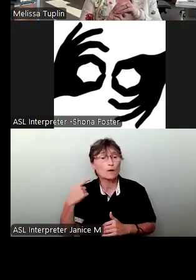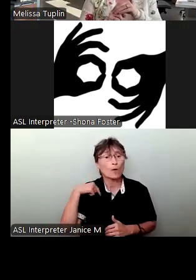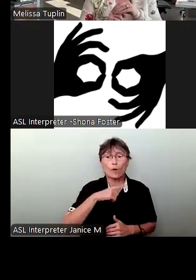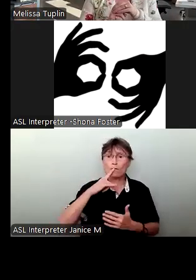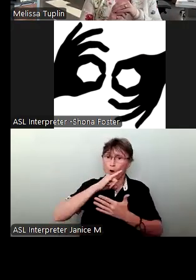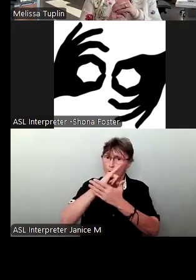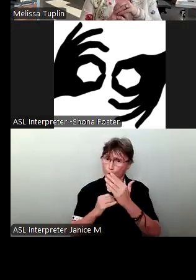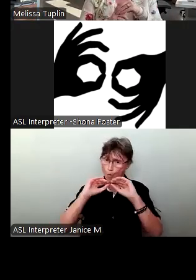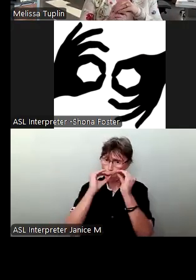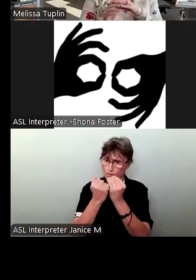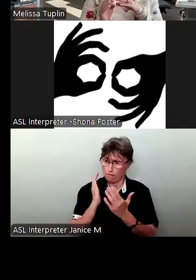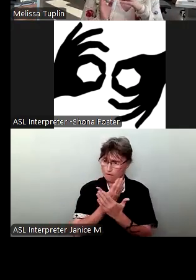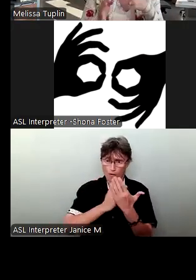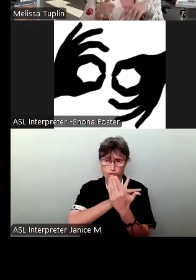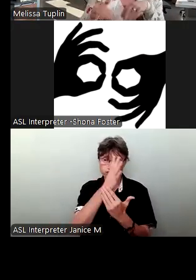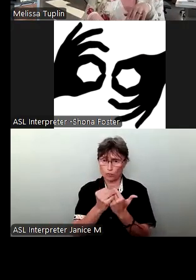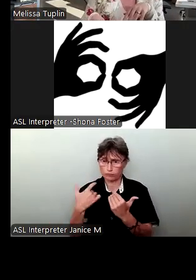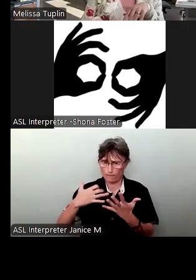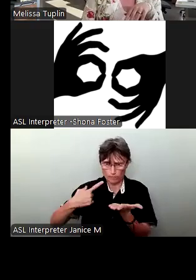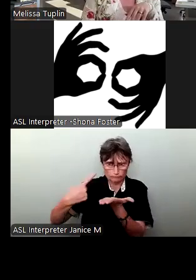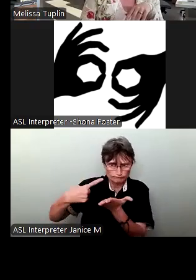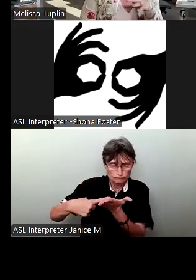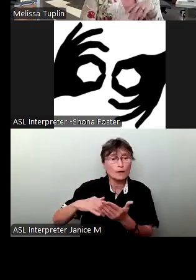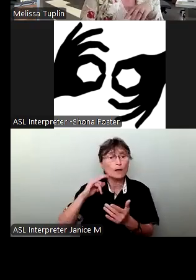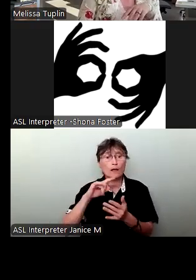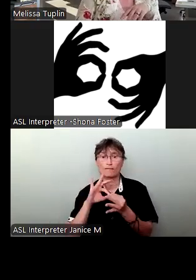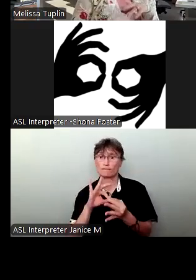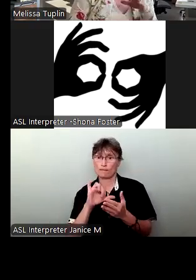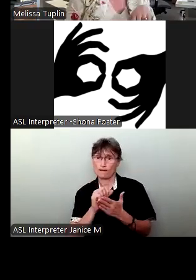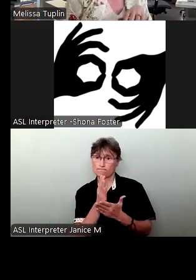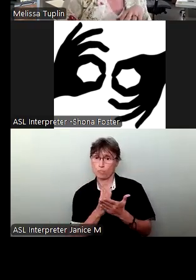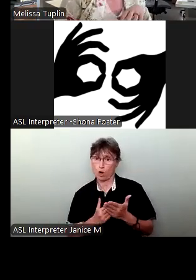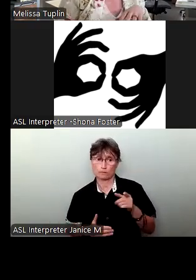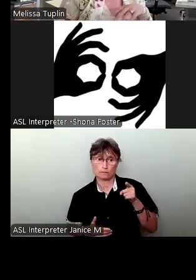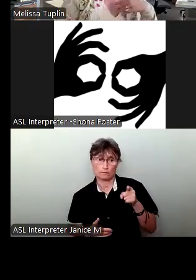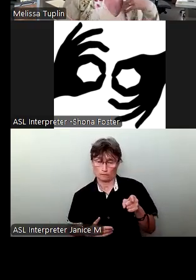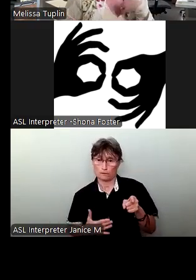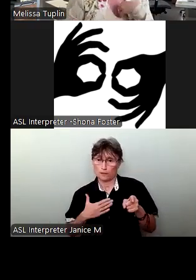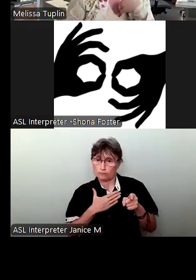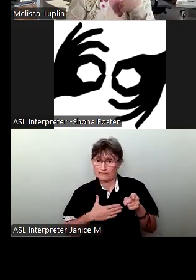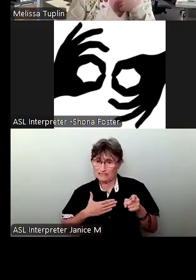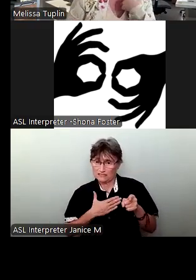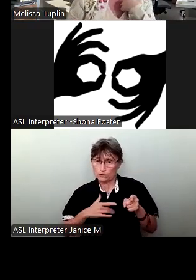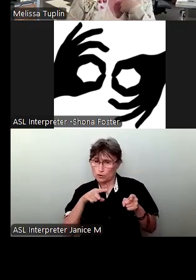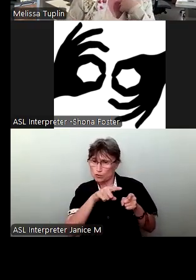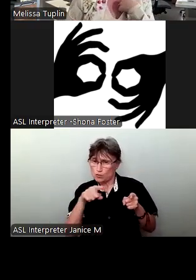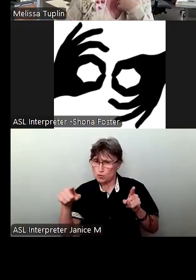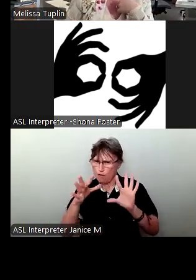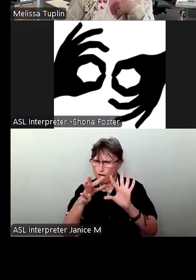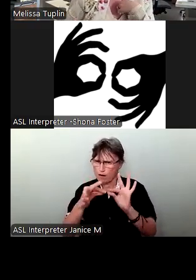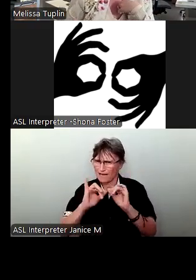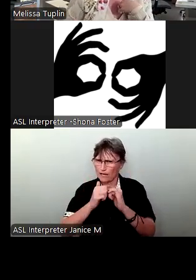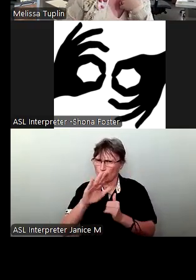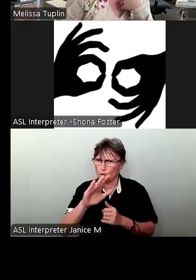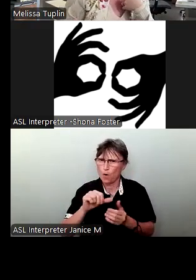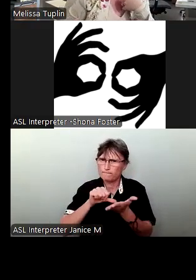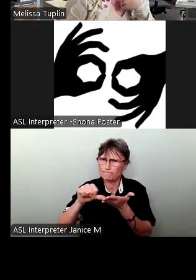program. In this section, please speak directly to how your compensation strategy is designed,